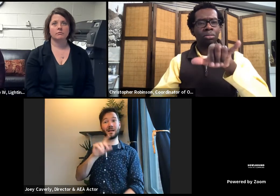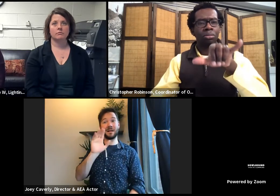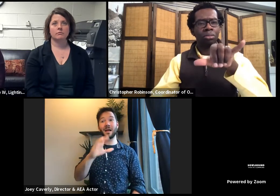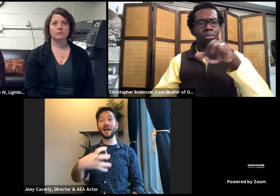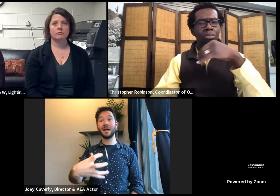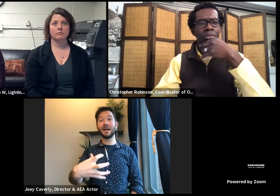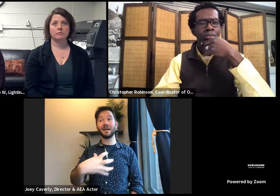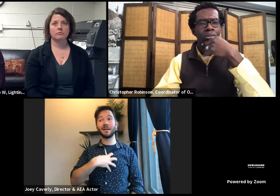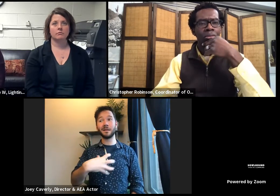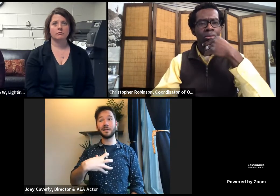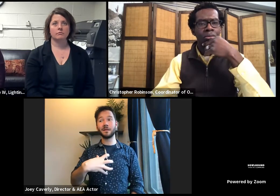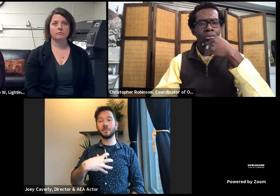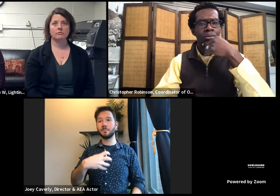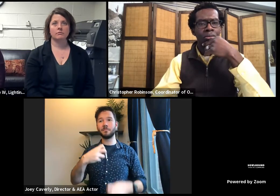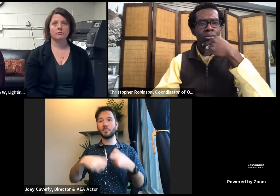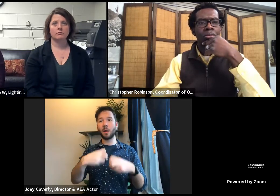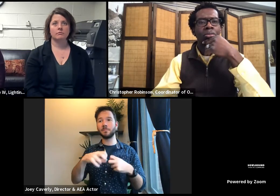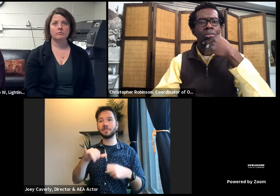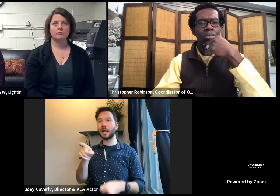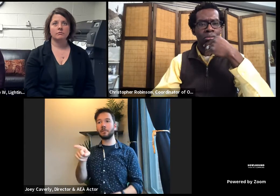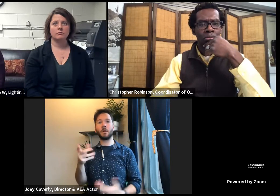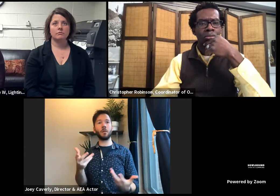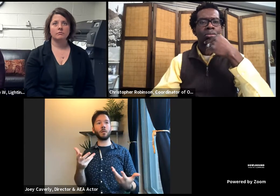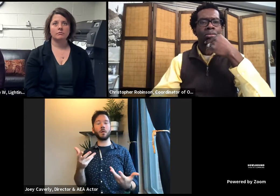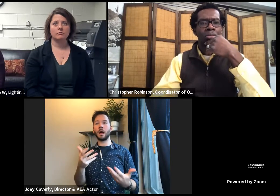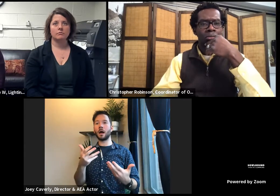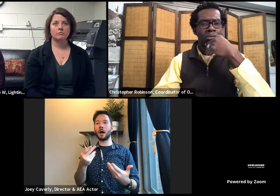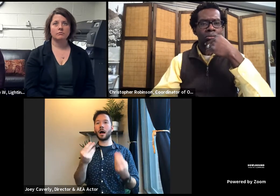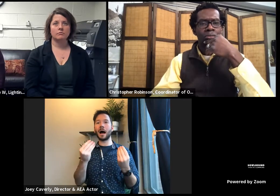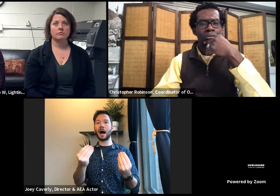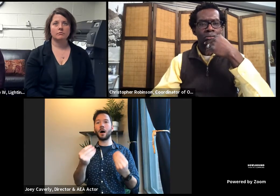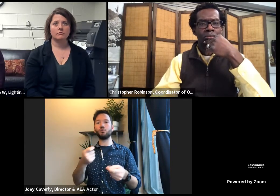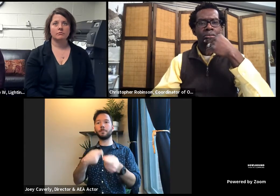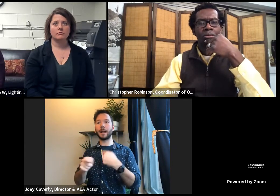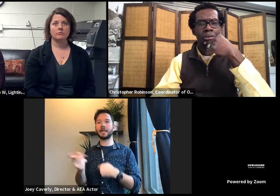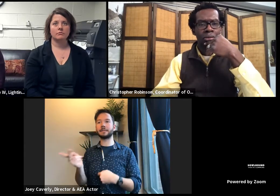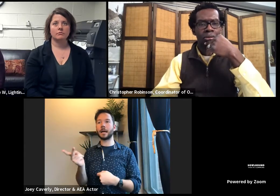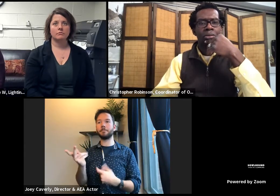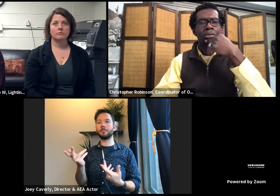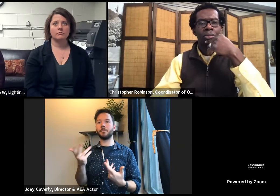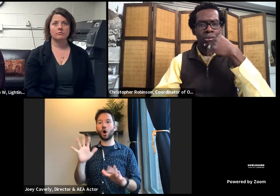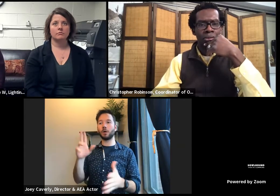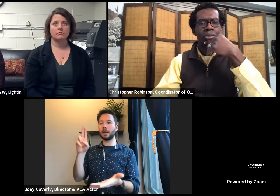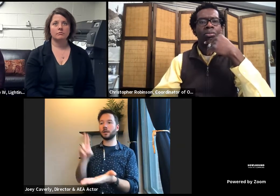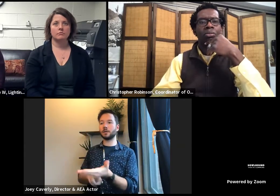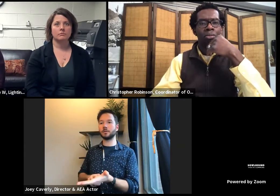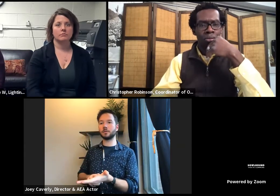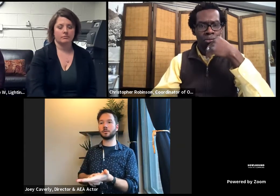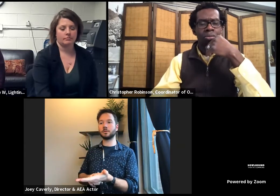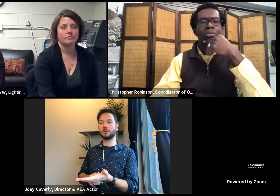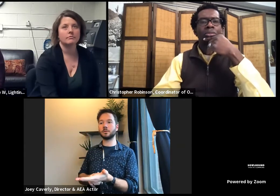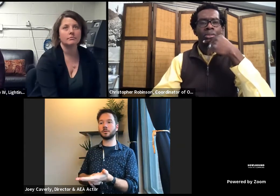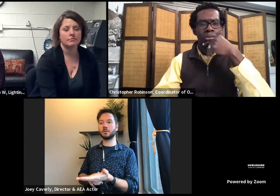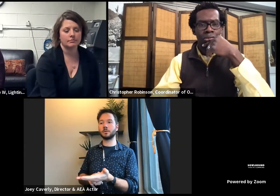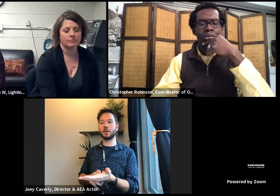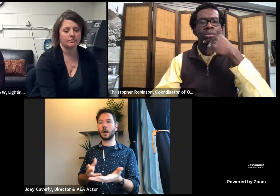this contract ahead of time. Oh. Then when I went to file a formal grievance through my chain,